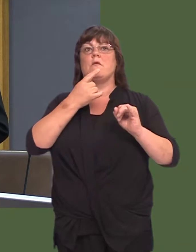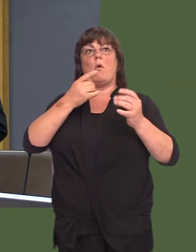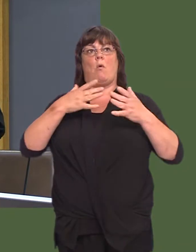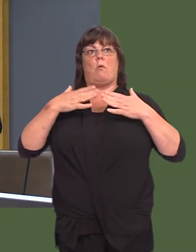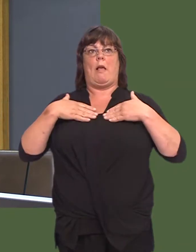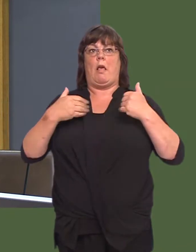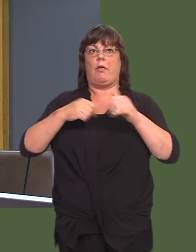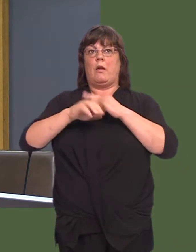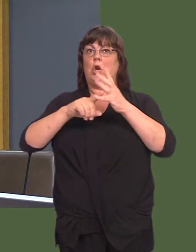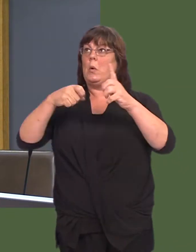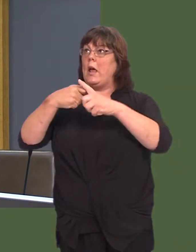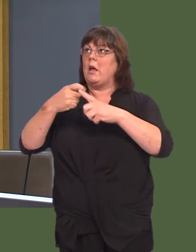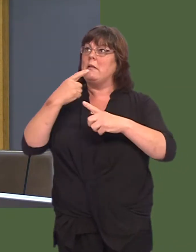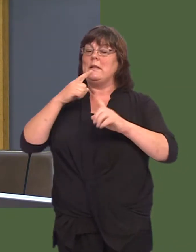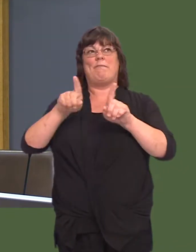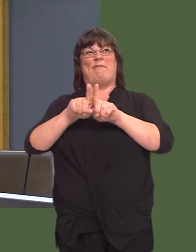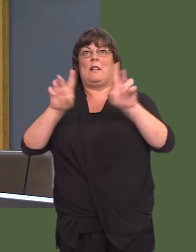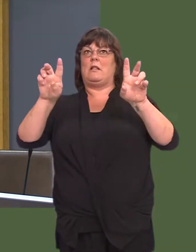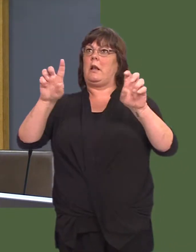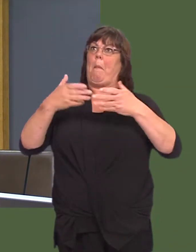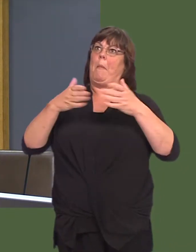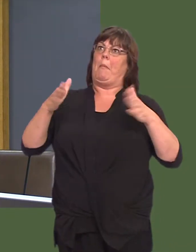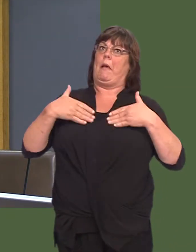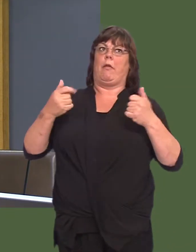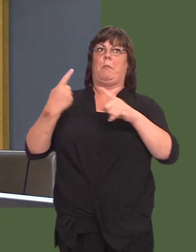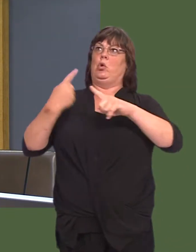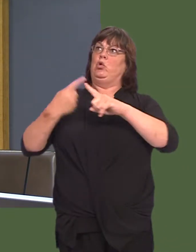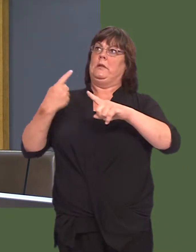A cross-party group in the House of Commons called it a public health emergency.